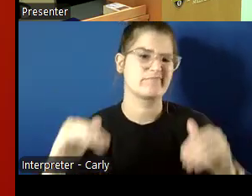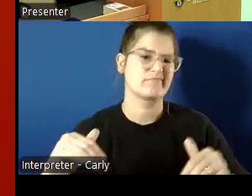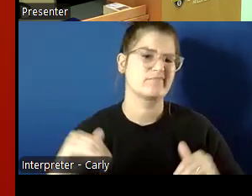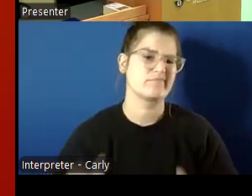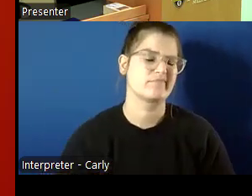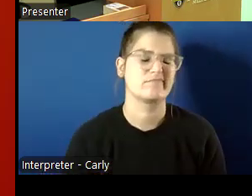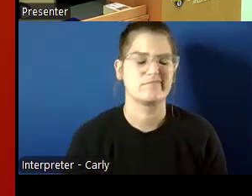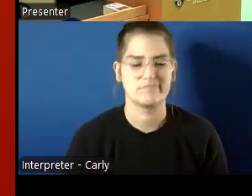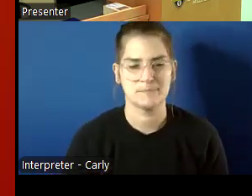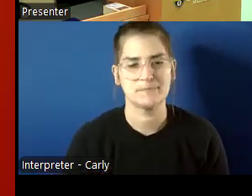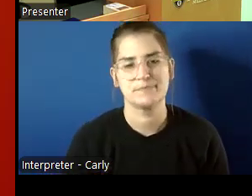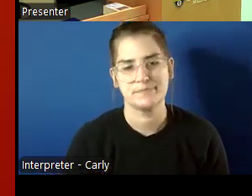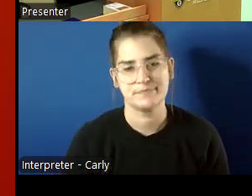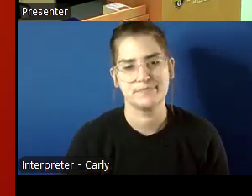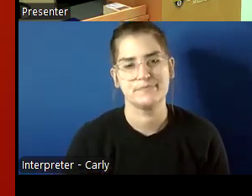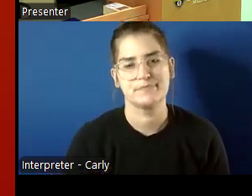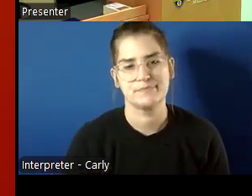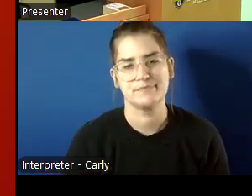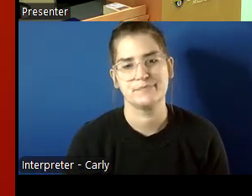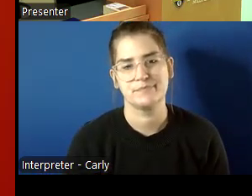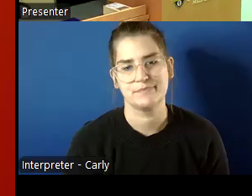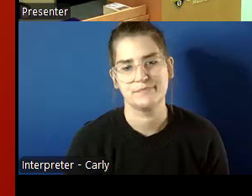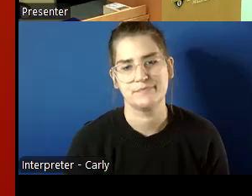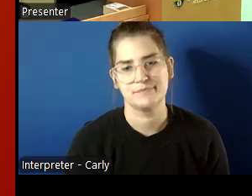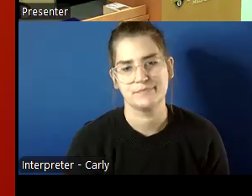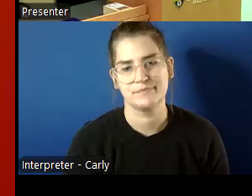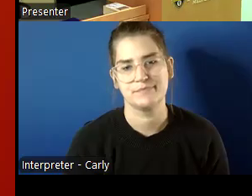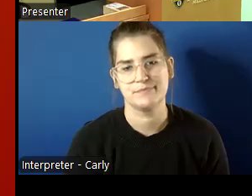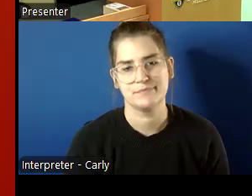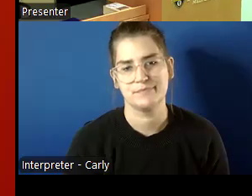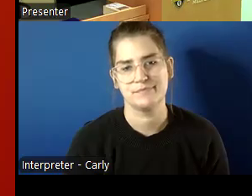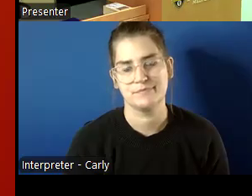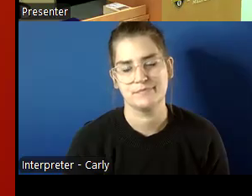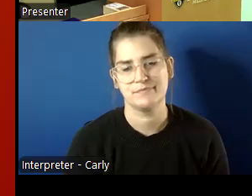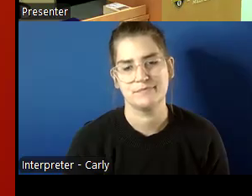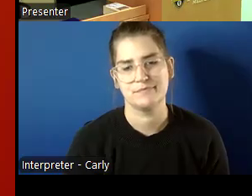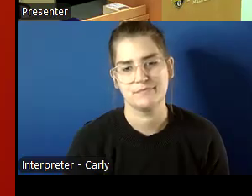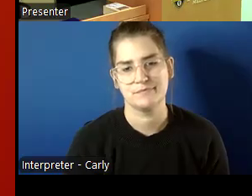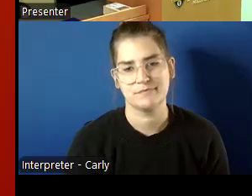it's really safety regulation. Code switching gets pathized as identity instability when it's